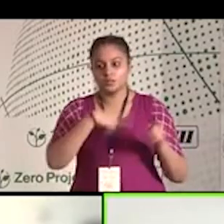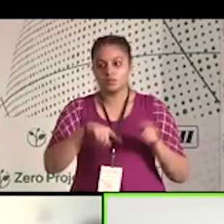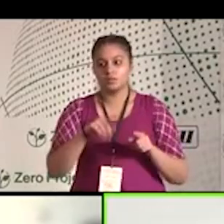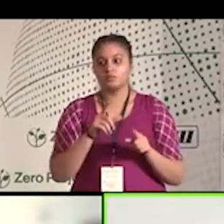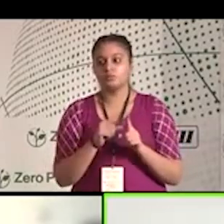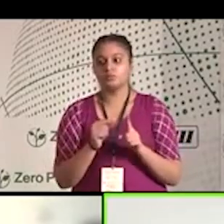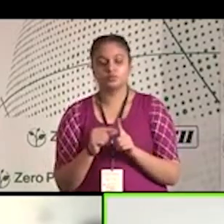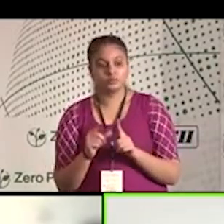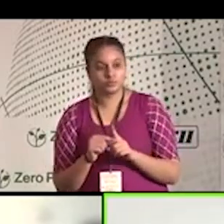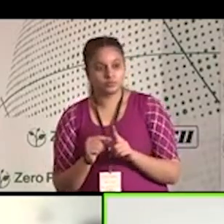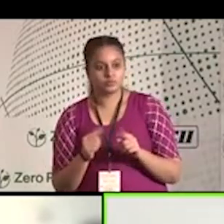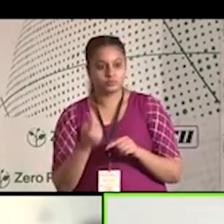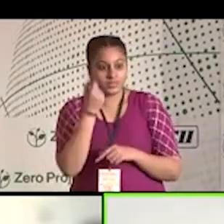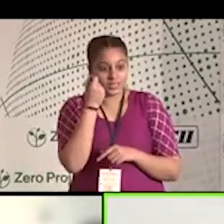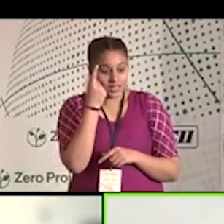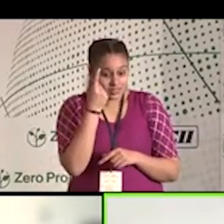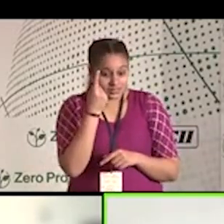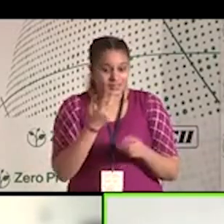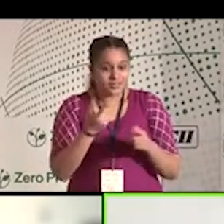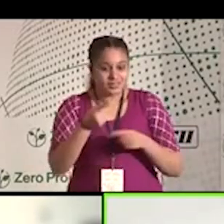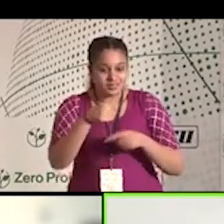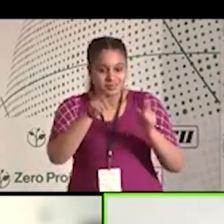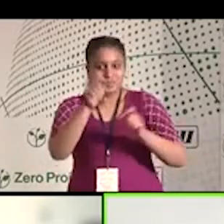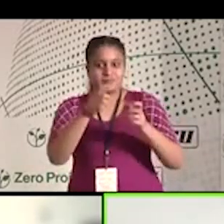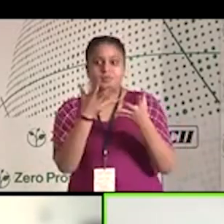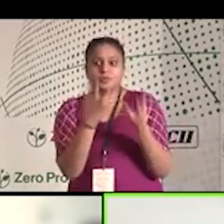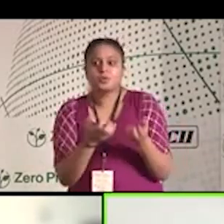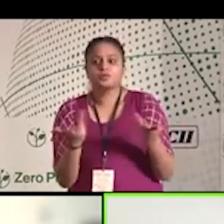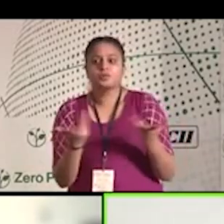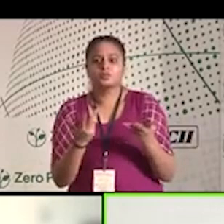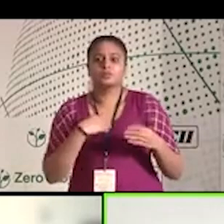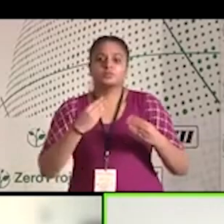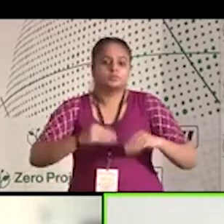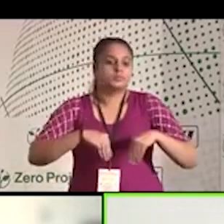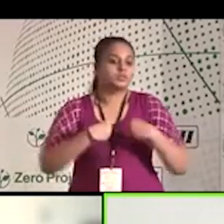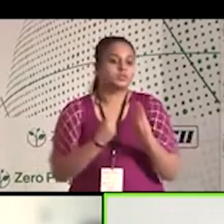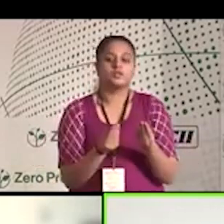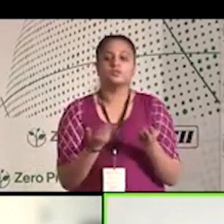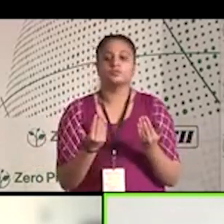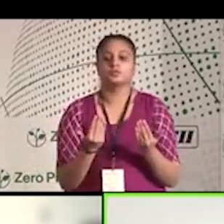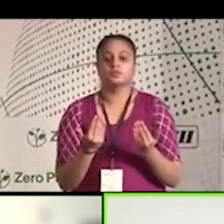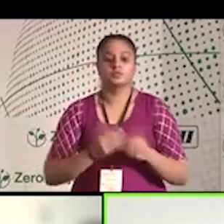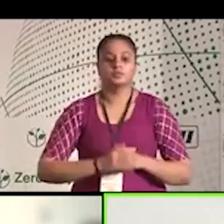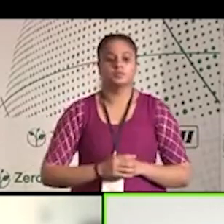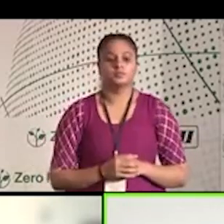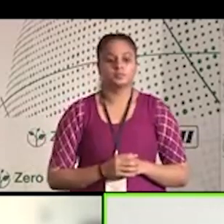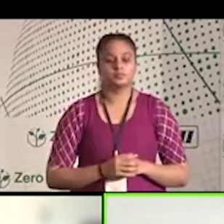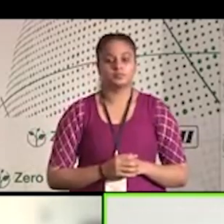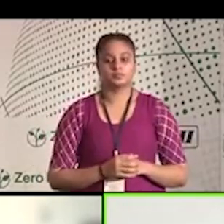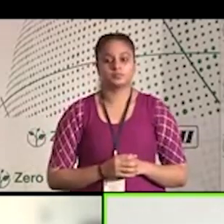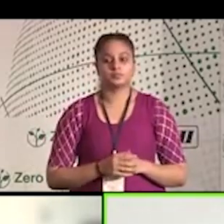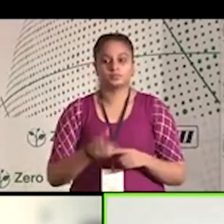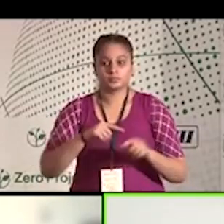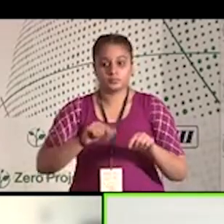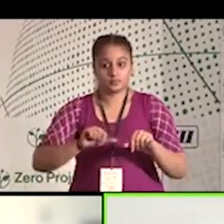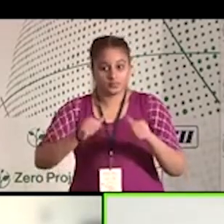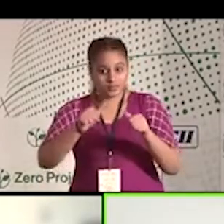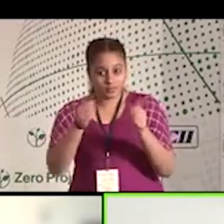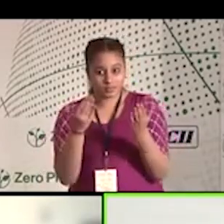understand the requirement map the requirement and then train the people for those roles, the success and the conversion is